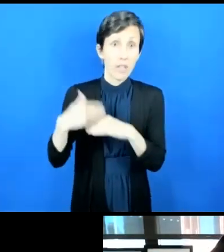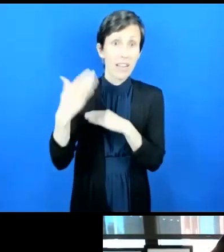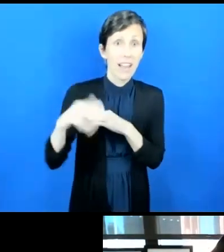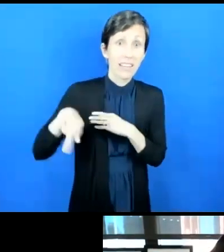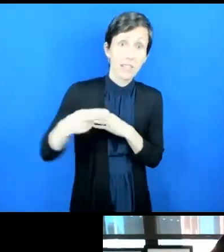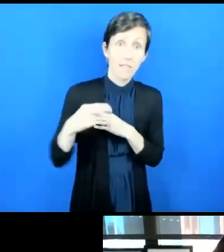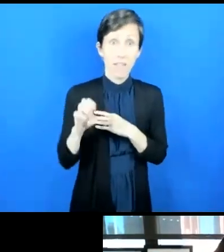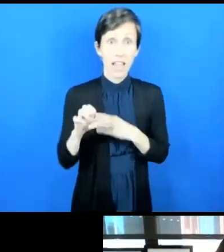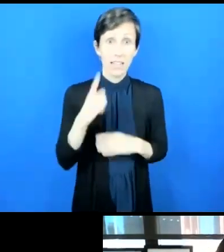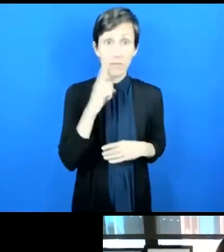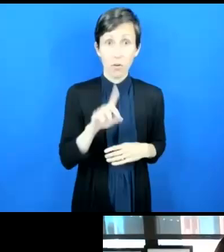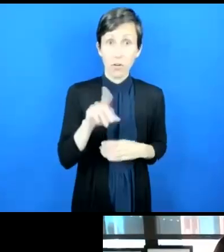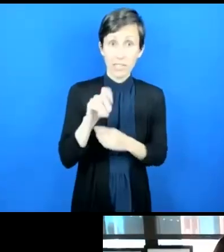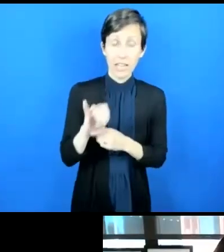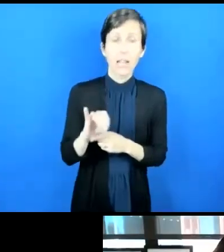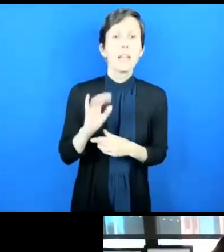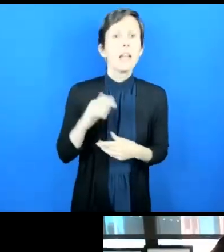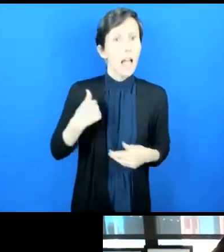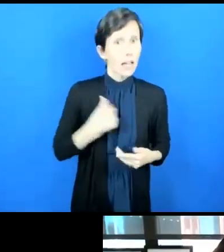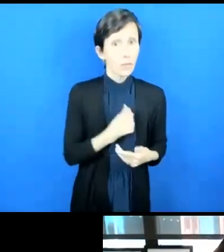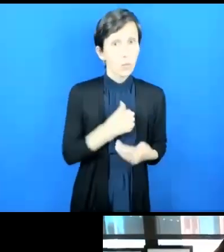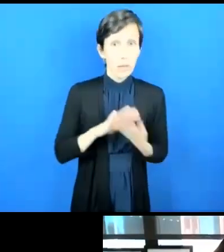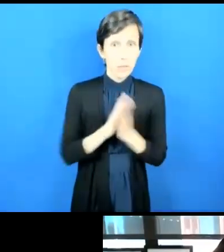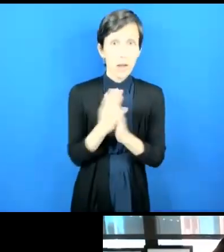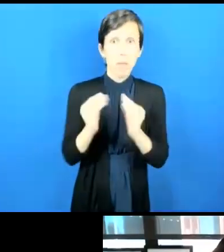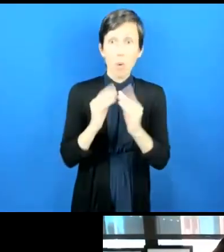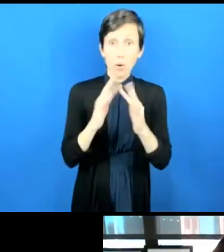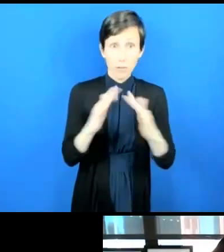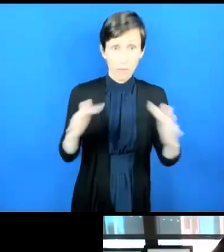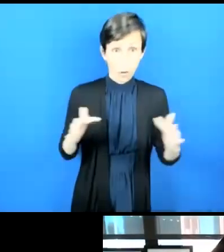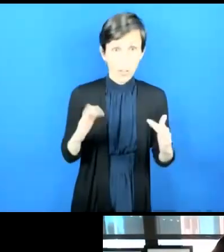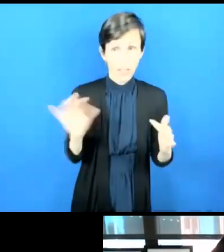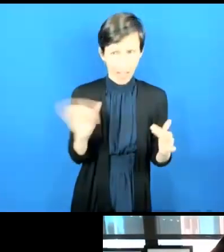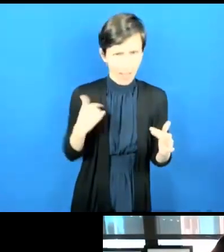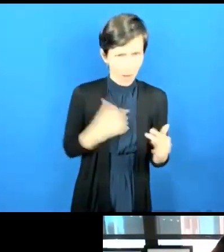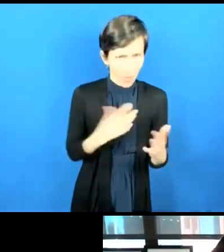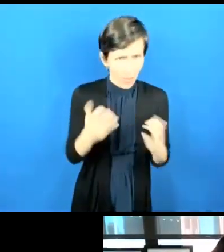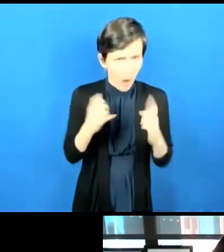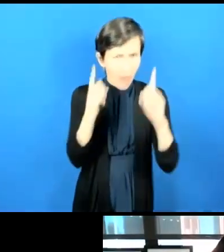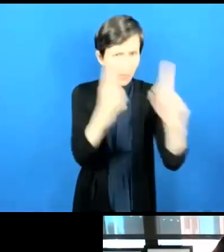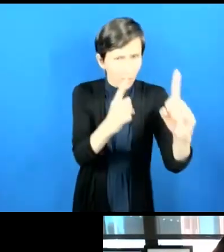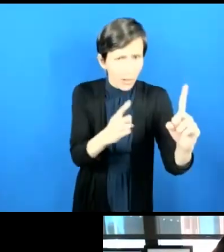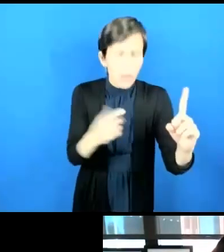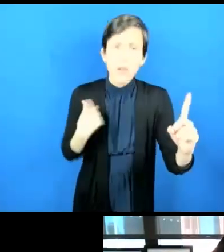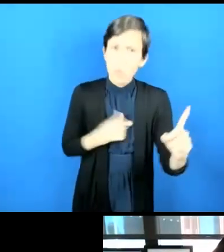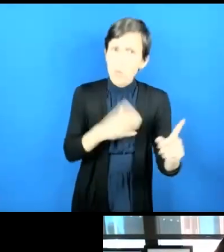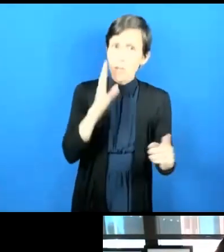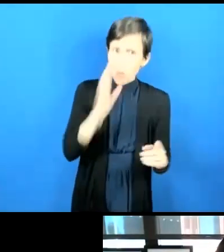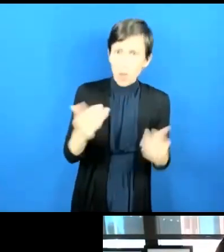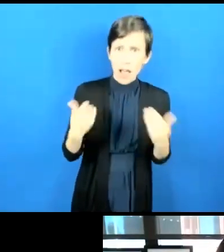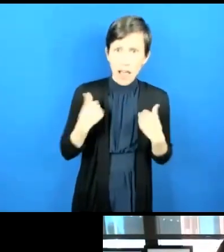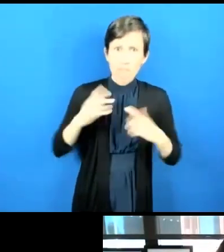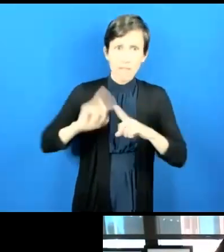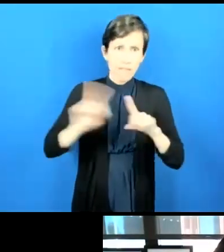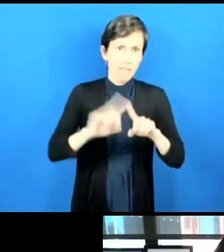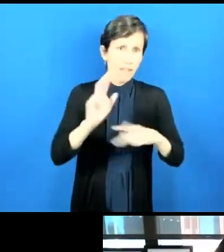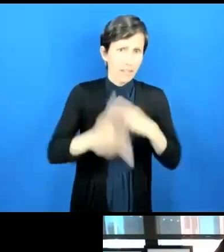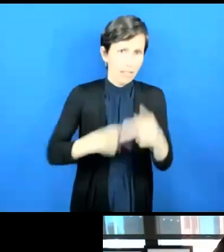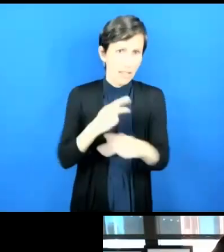that as we get more diverse in the ways that we say that we want to, we are going to have different types of challenges